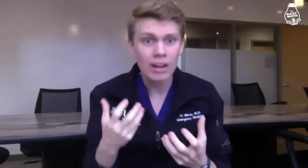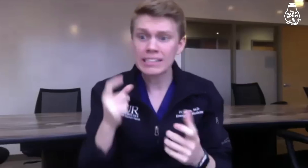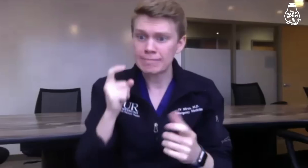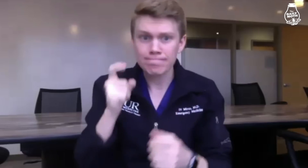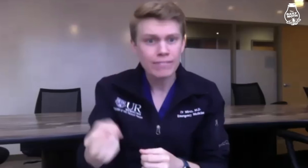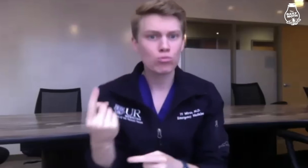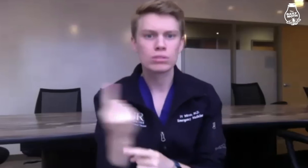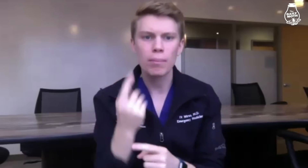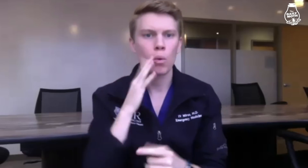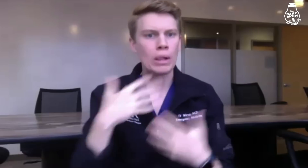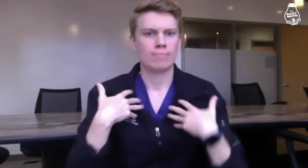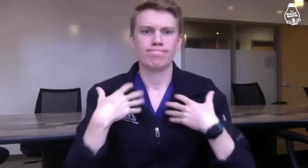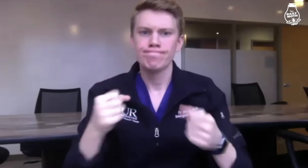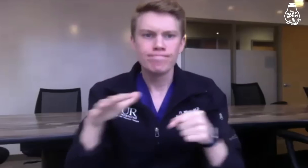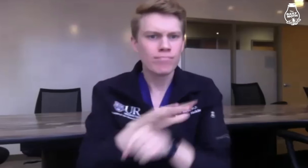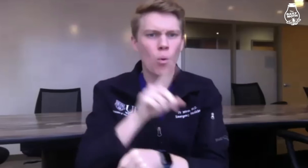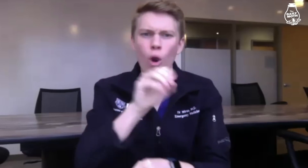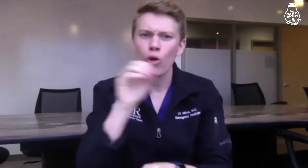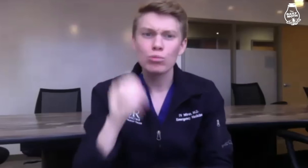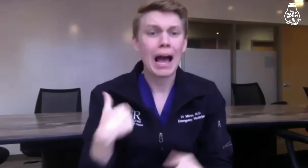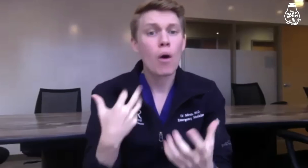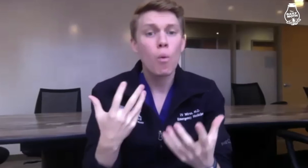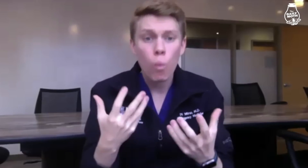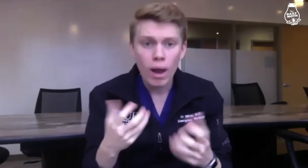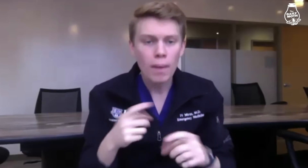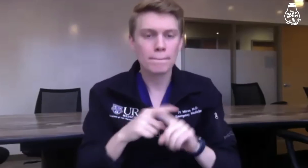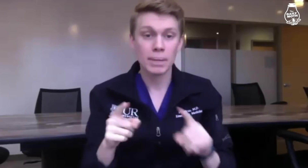I want to prescribe something that will cure them completely.